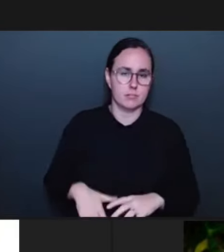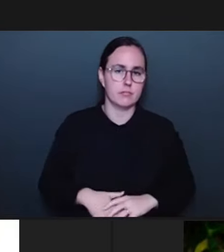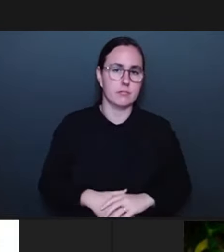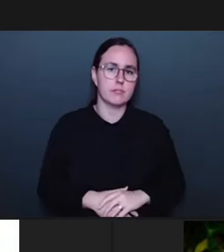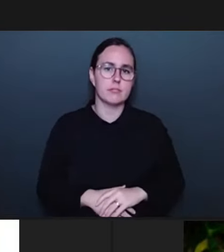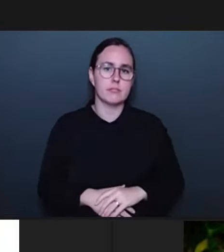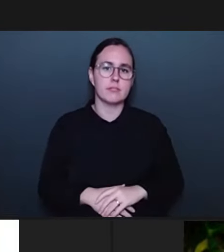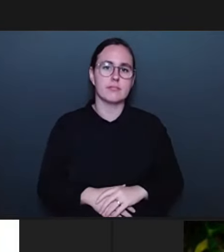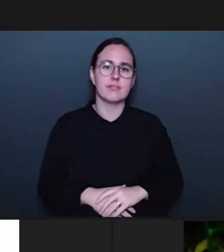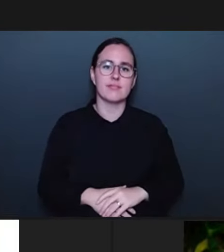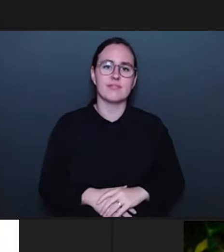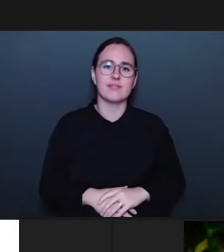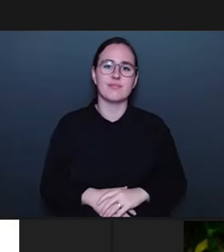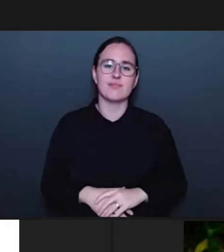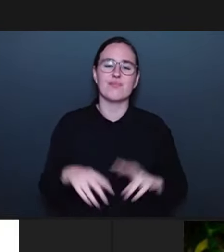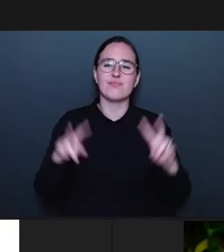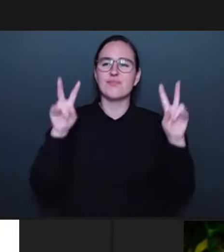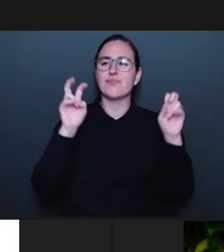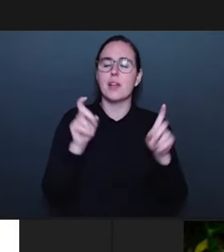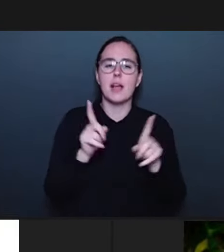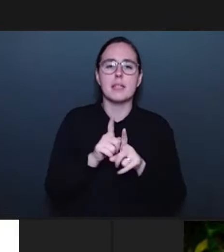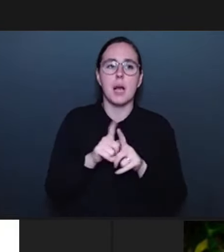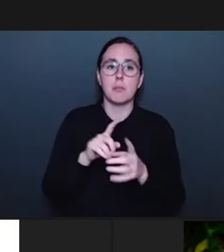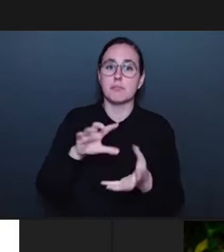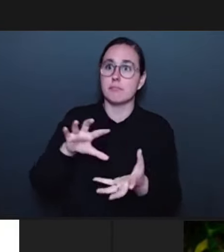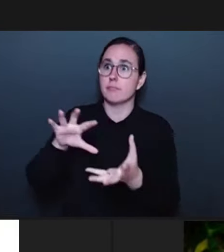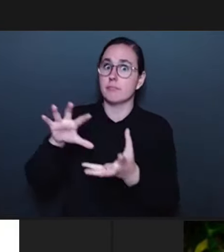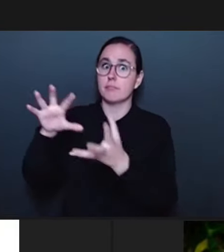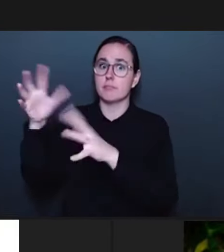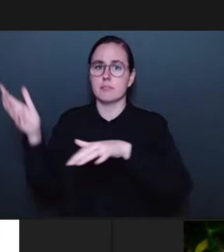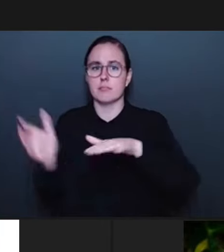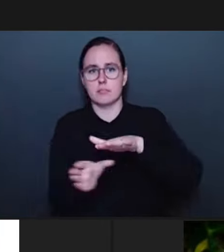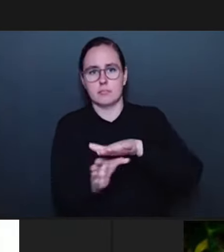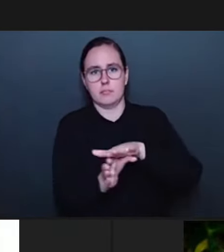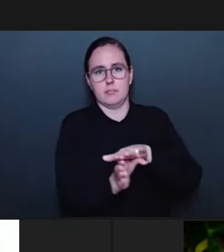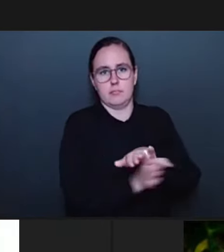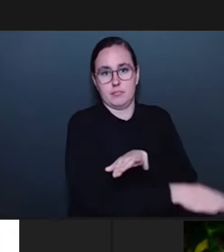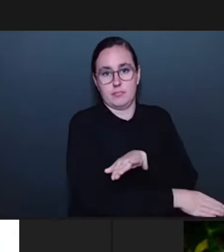shocks hit, you already don't have access to the health services you may need, to the financial